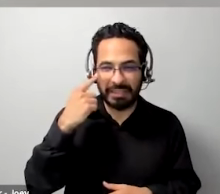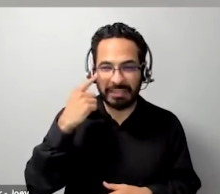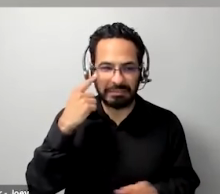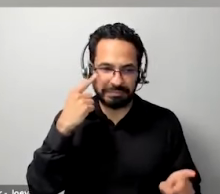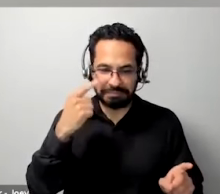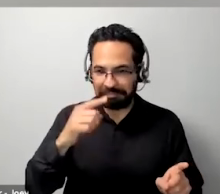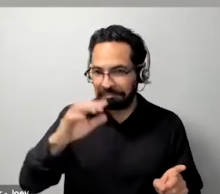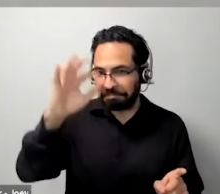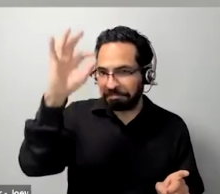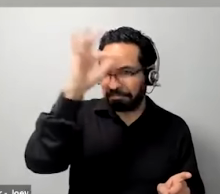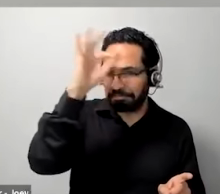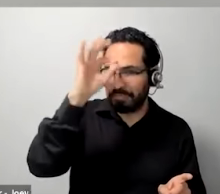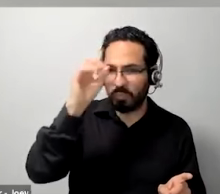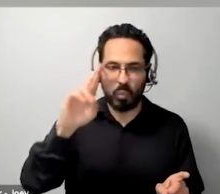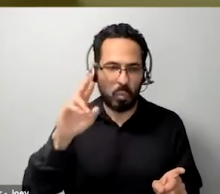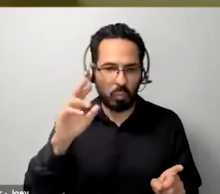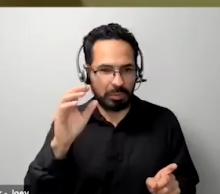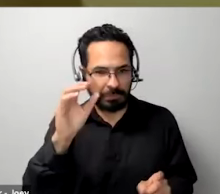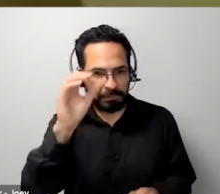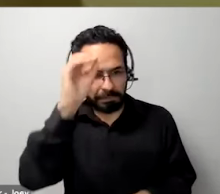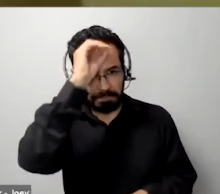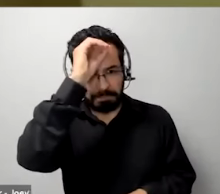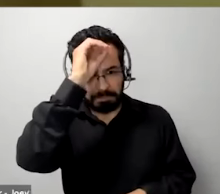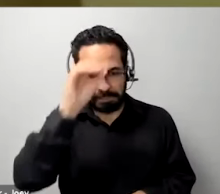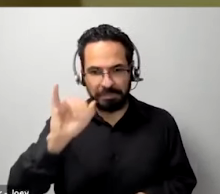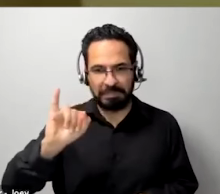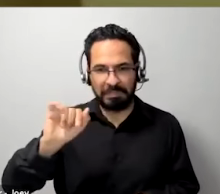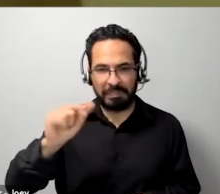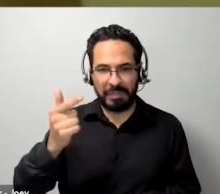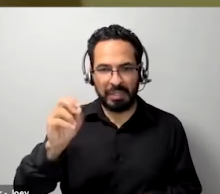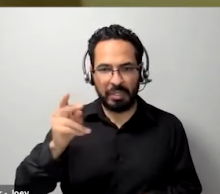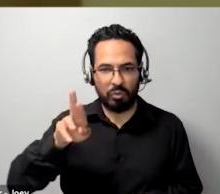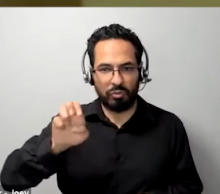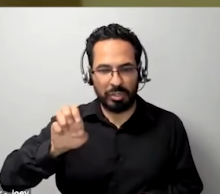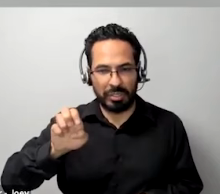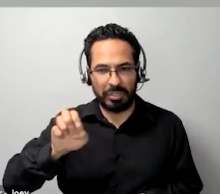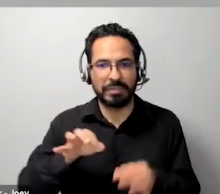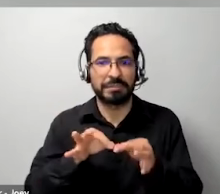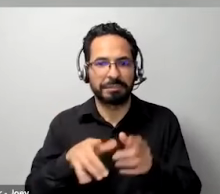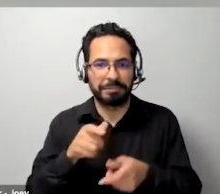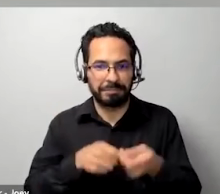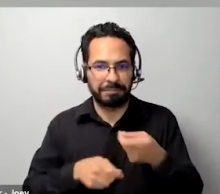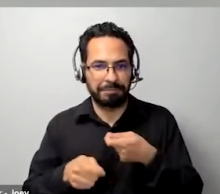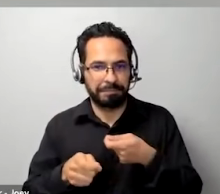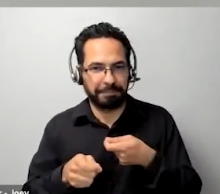or just ignorance on the subject. In other cases, there may be just a prioritization call,